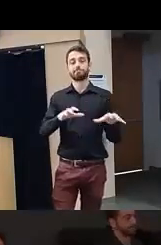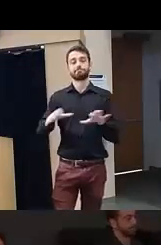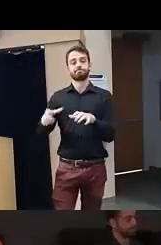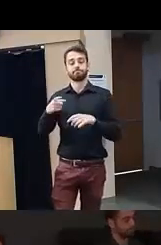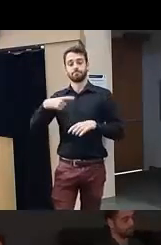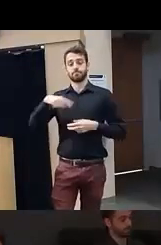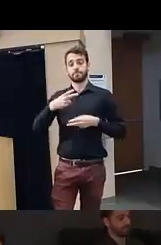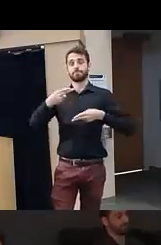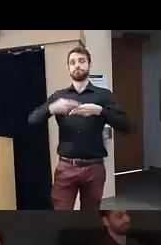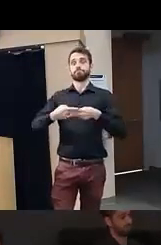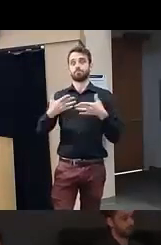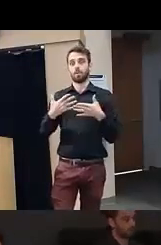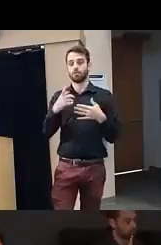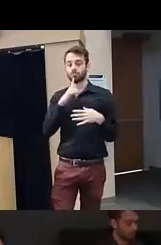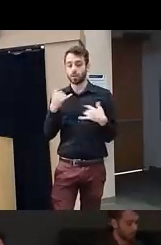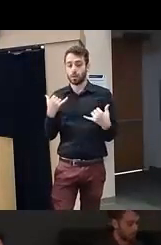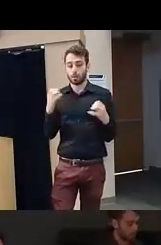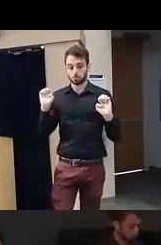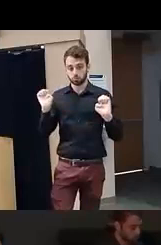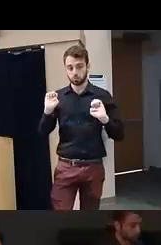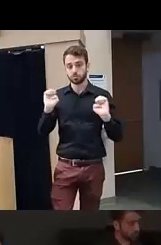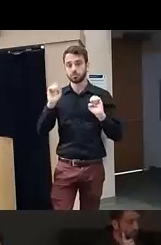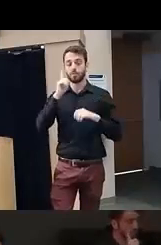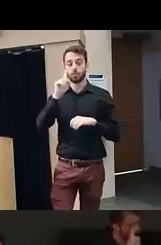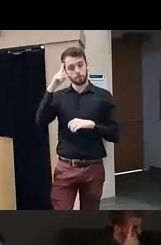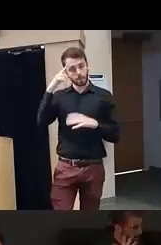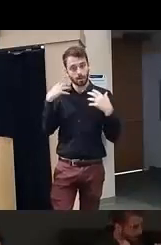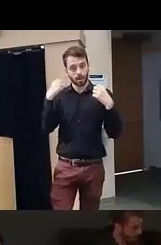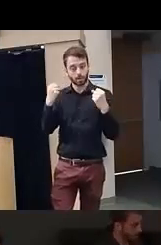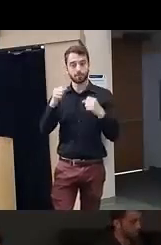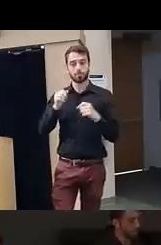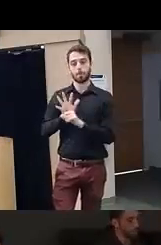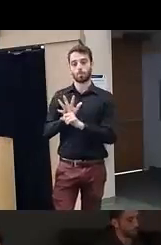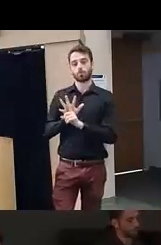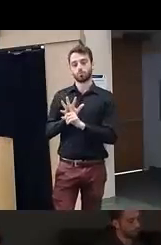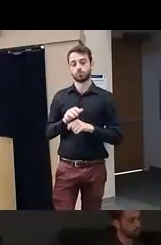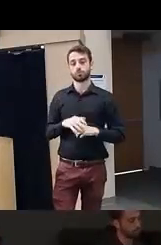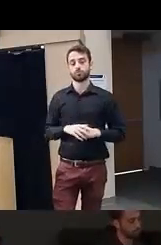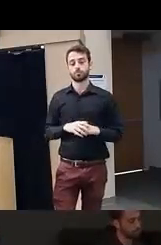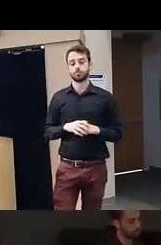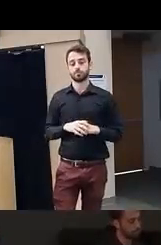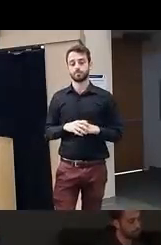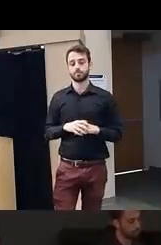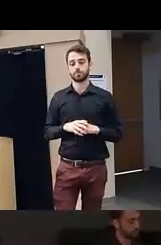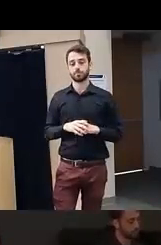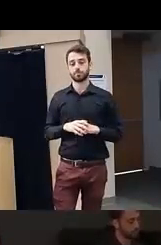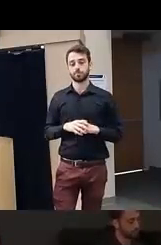of emergency for Pediatric population for mental health because they saw this amazing increase in